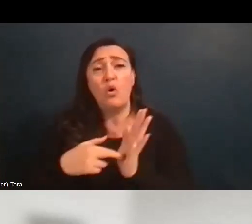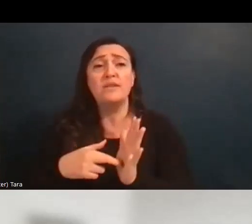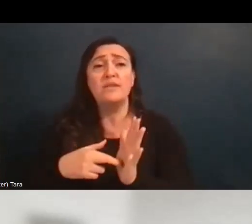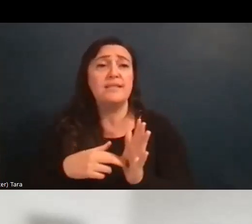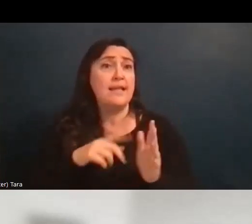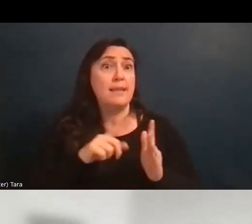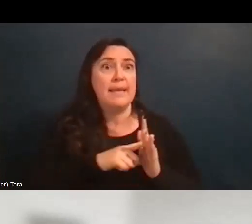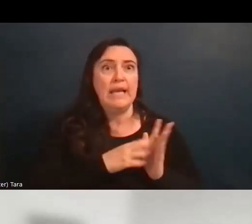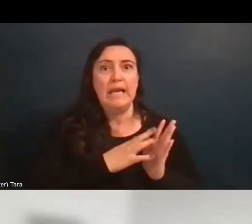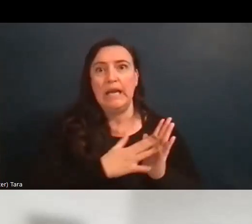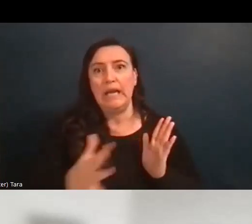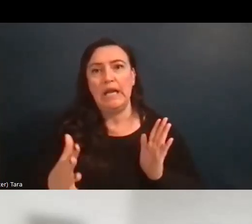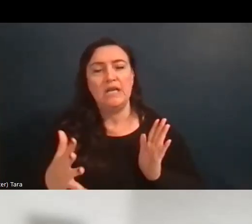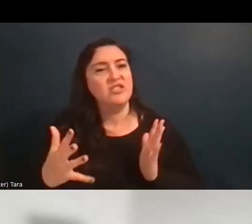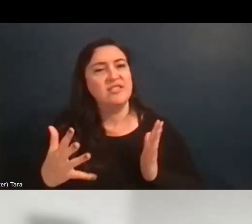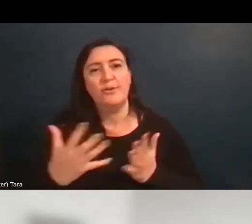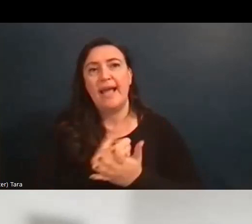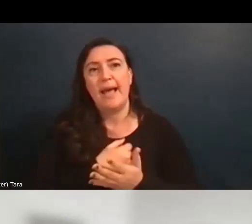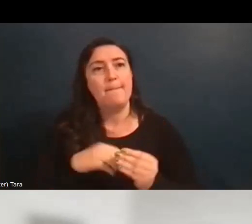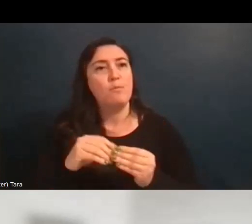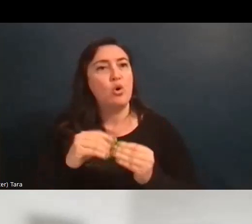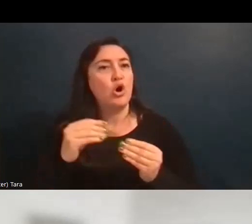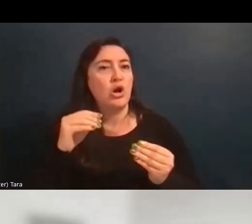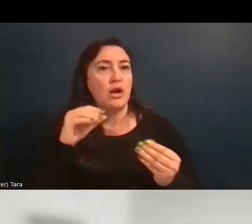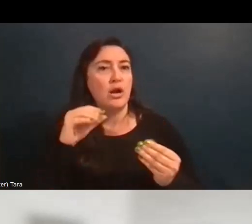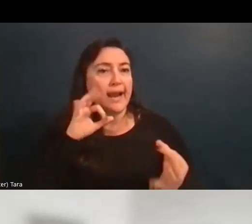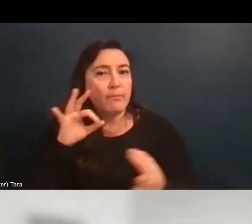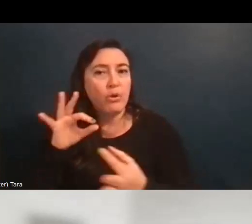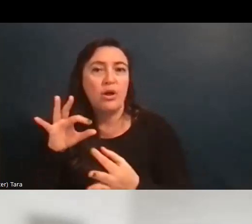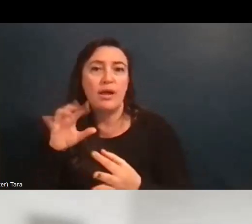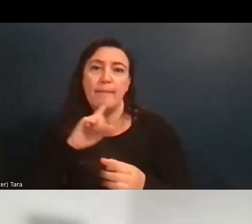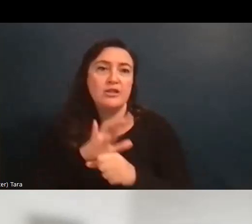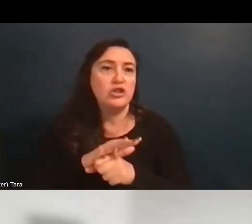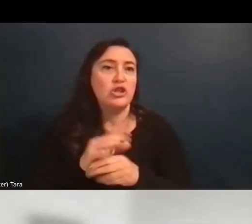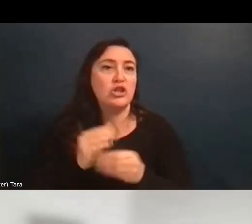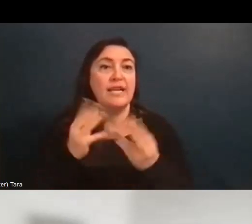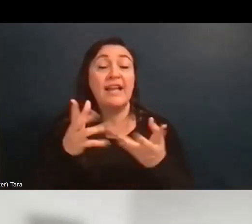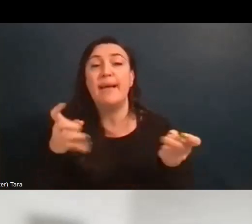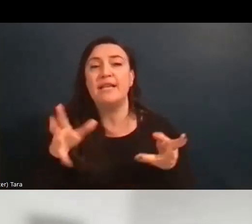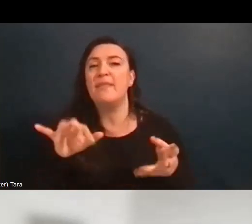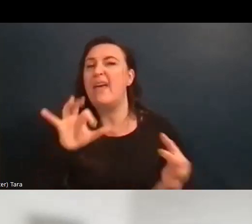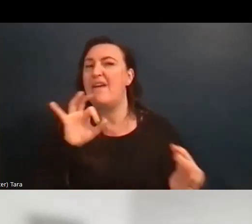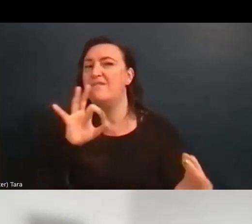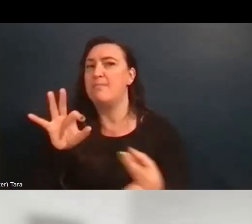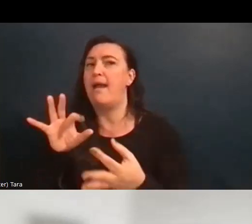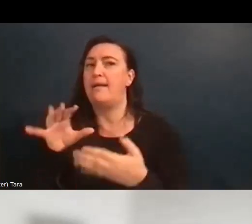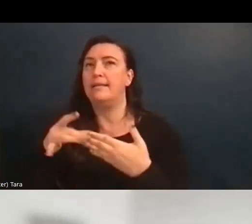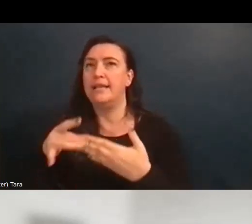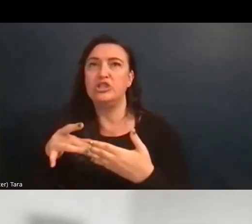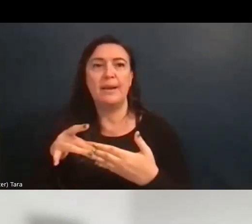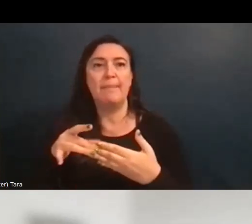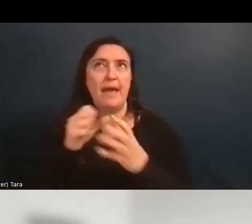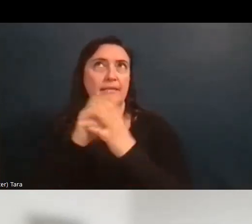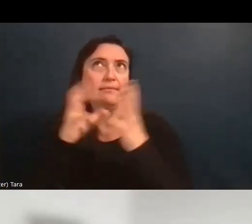input and make sure and help give management, the leadership that feedback I think is incredibly helpful.